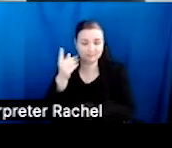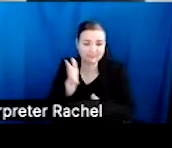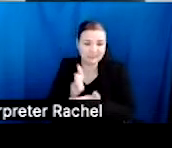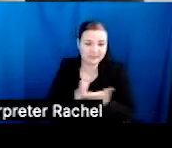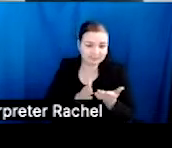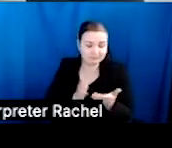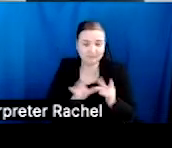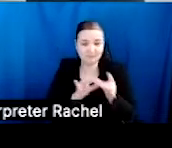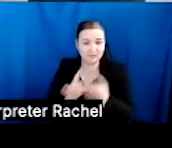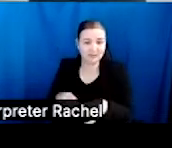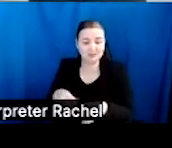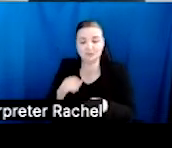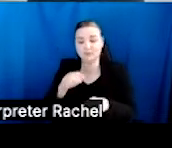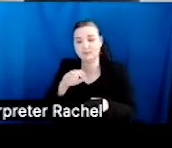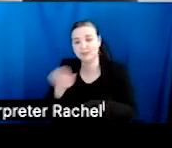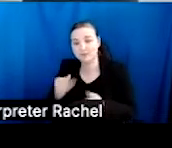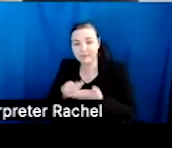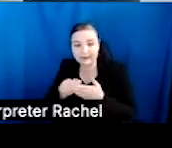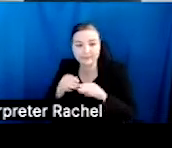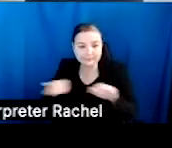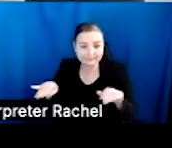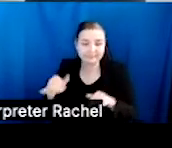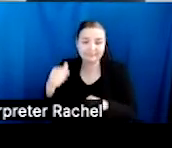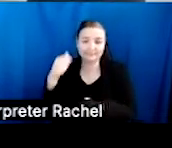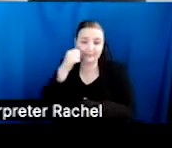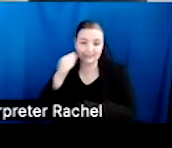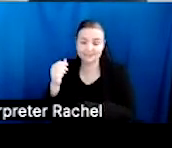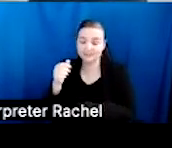Museum, we prioritized bringing the bottom up, making sure we won real improvements for